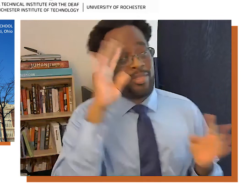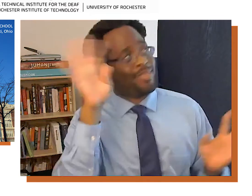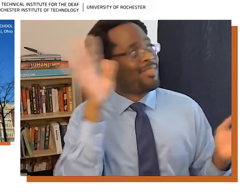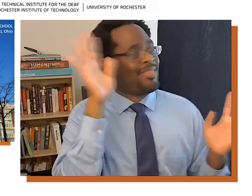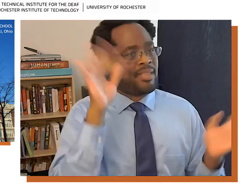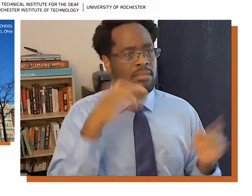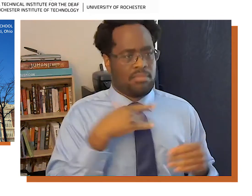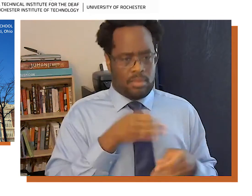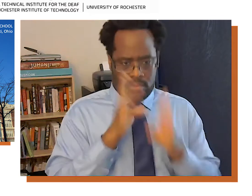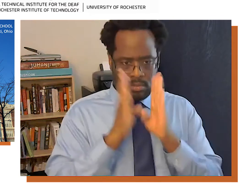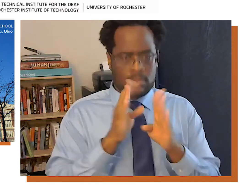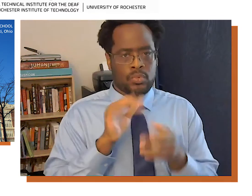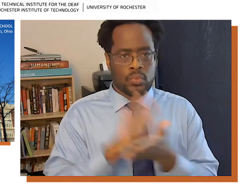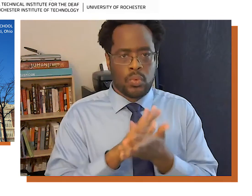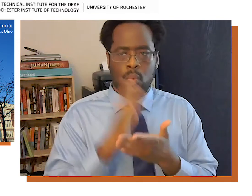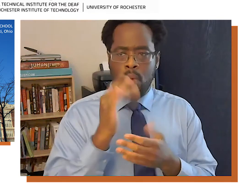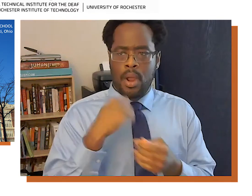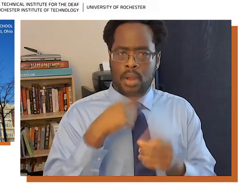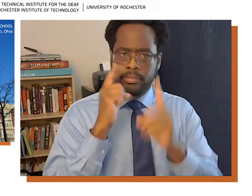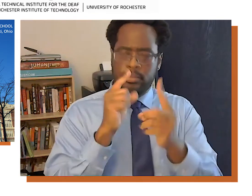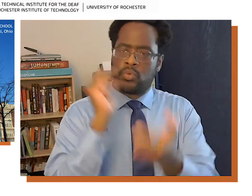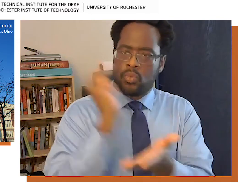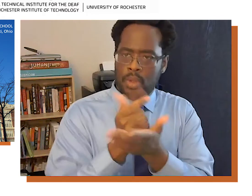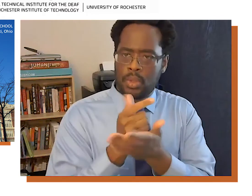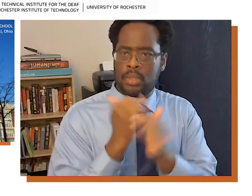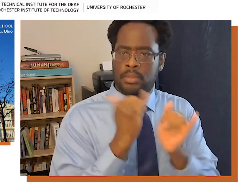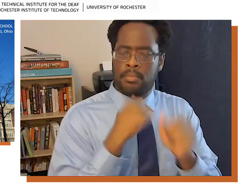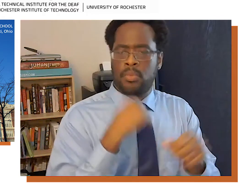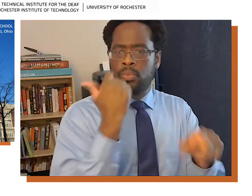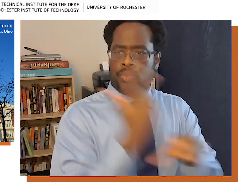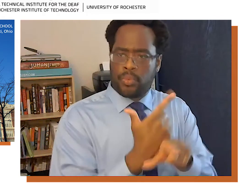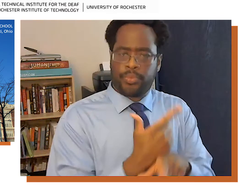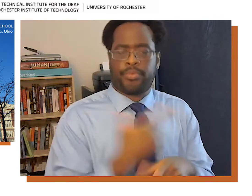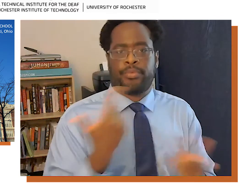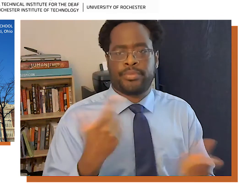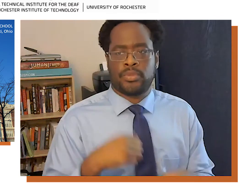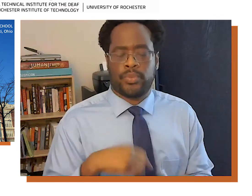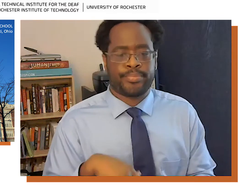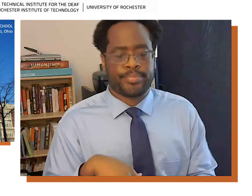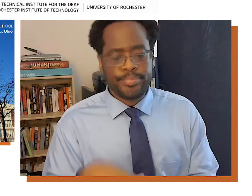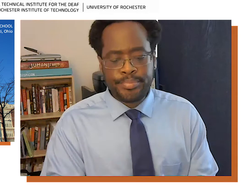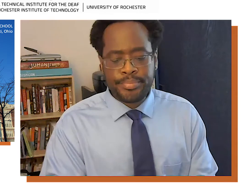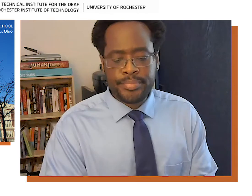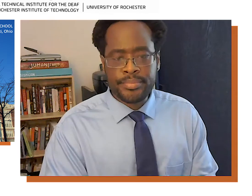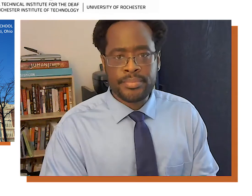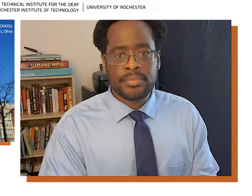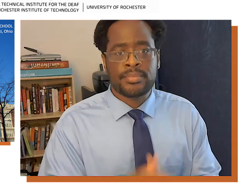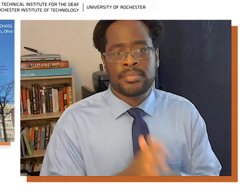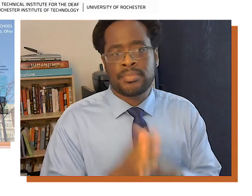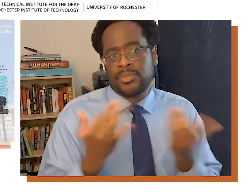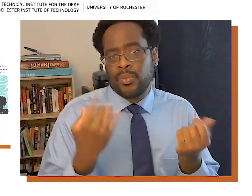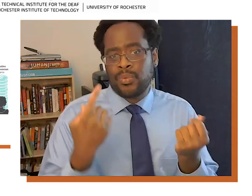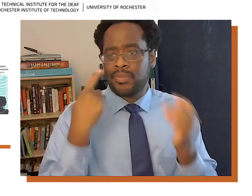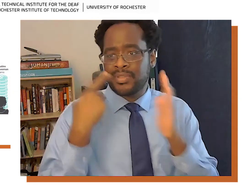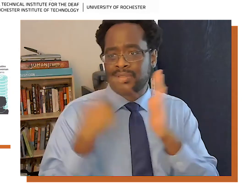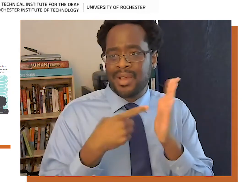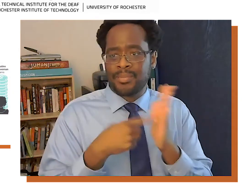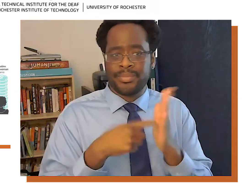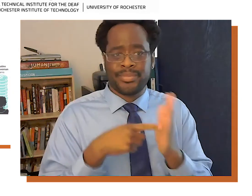I didn't want to be in the popular group where I was so focused on looks. Again, I wanted to be like my brother. I wanted top graduate high school, then go on to college.